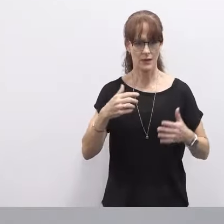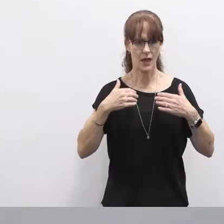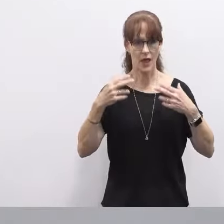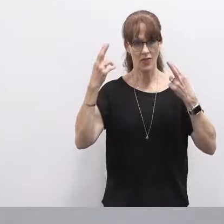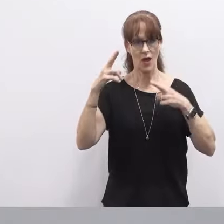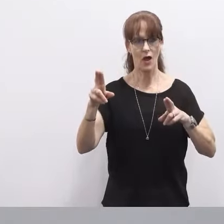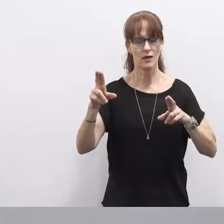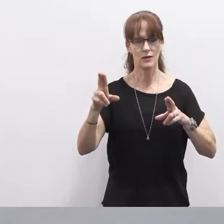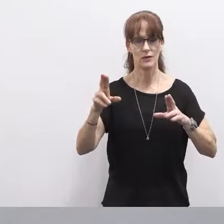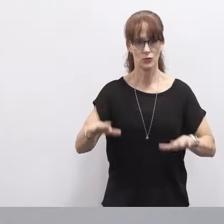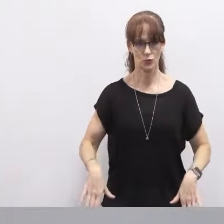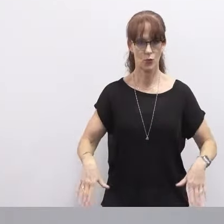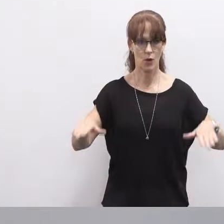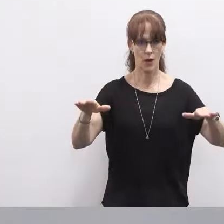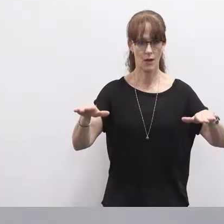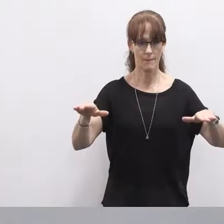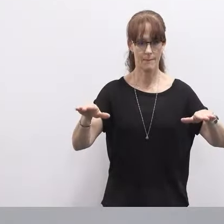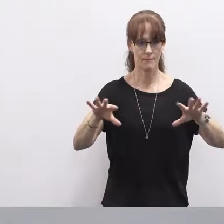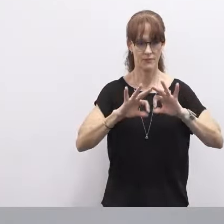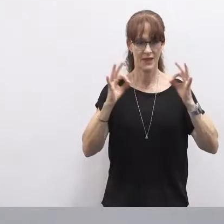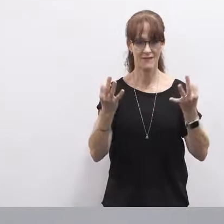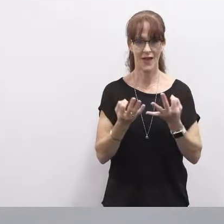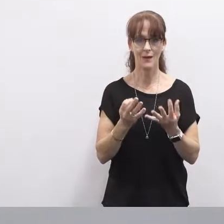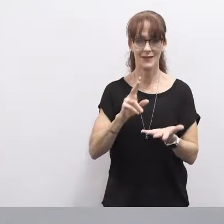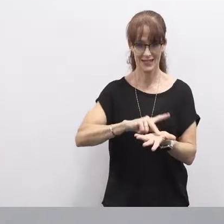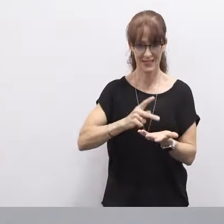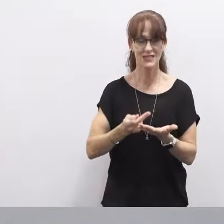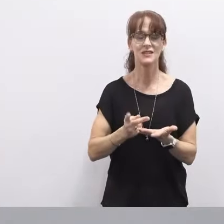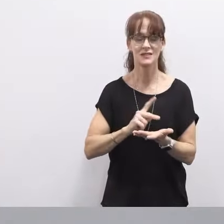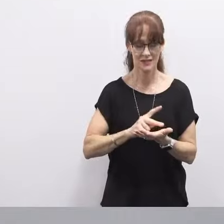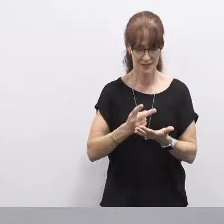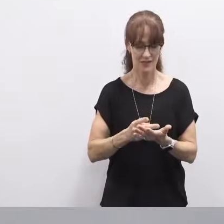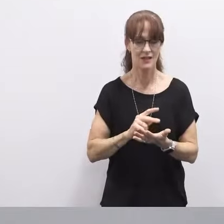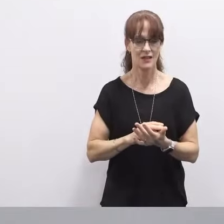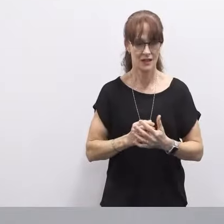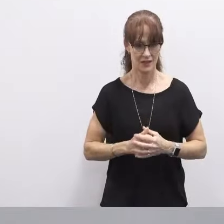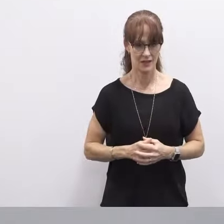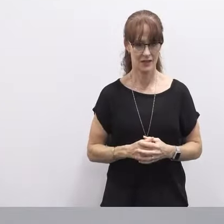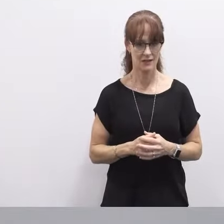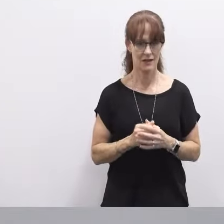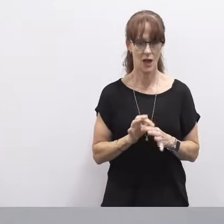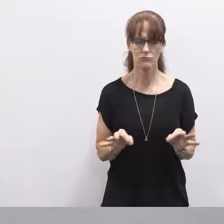and privilege to grow up in family kitchens, right? How meaningful that is for us.